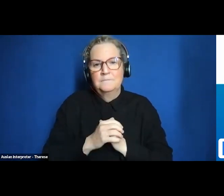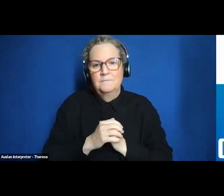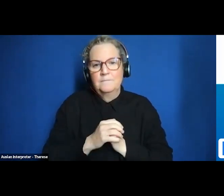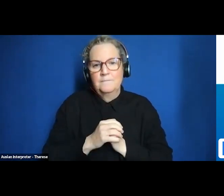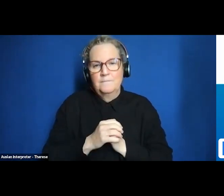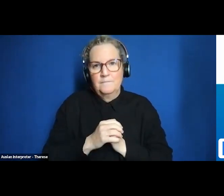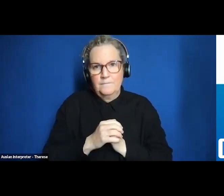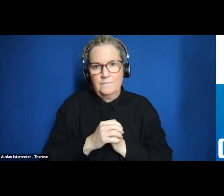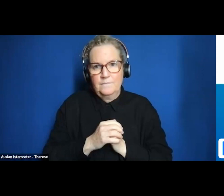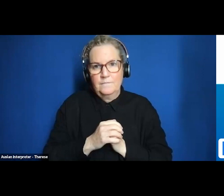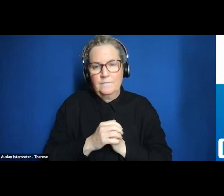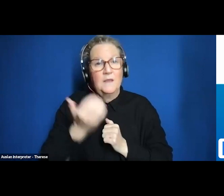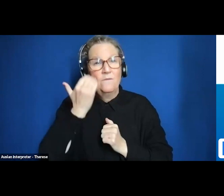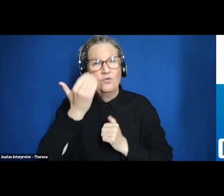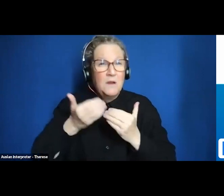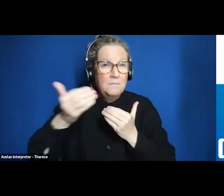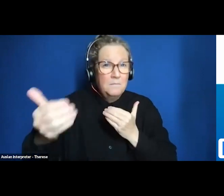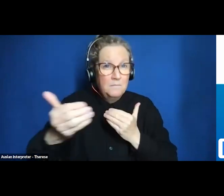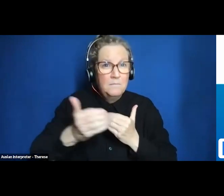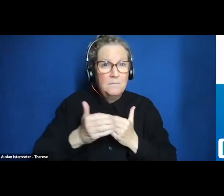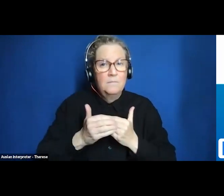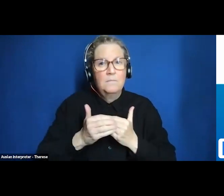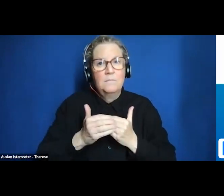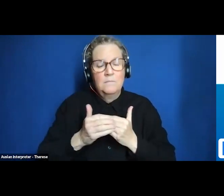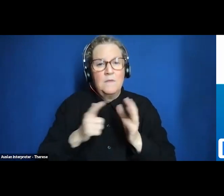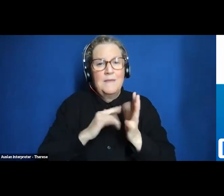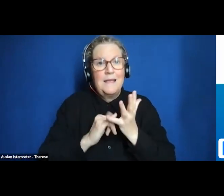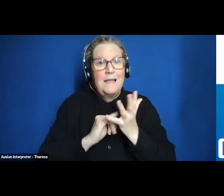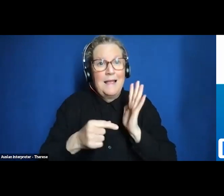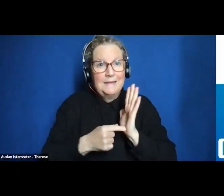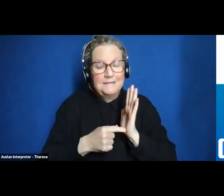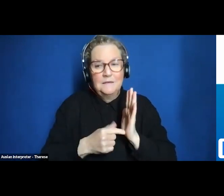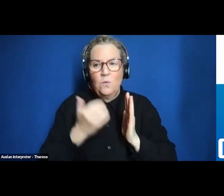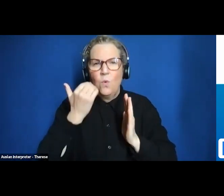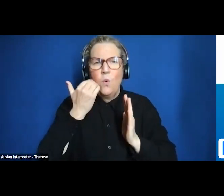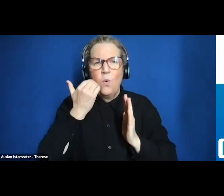in the future. The asset is also expected